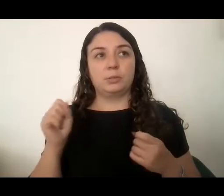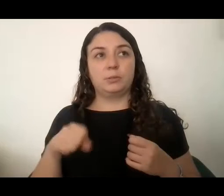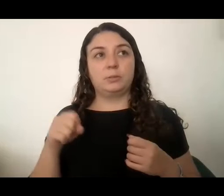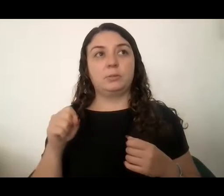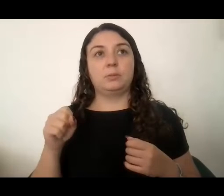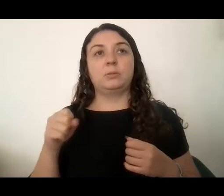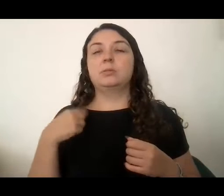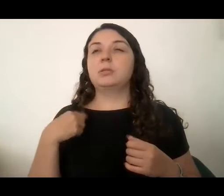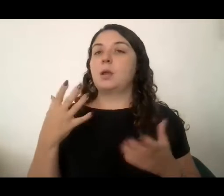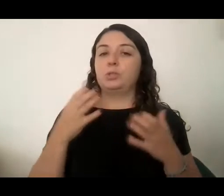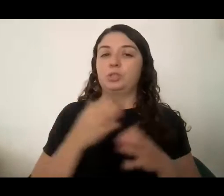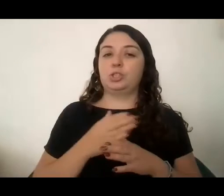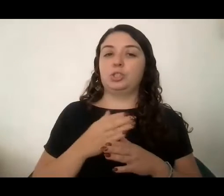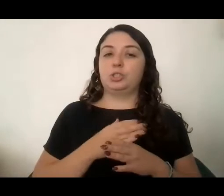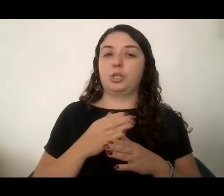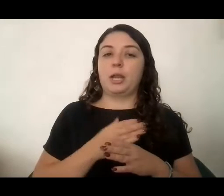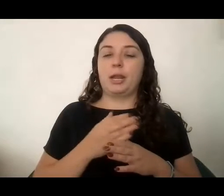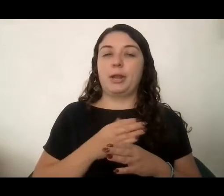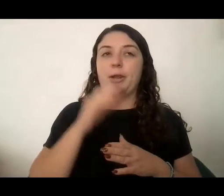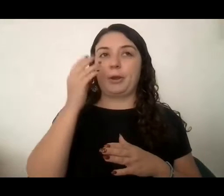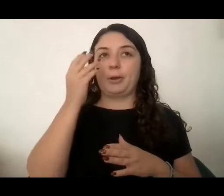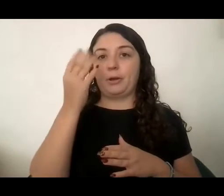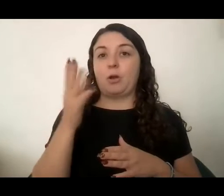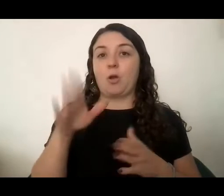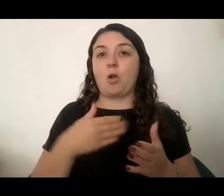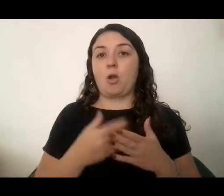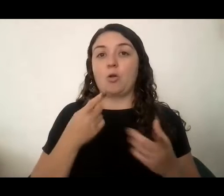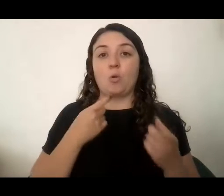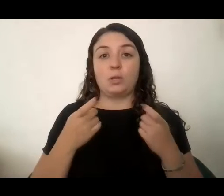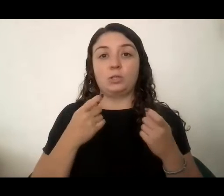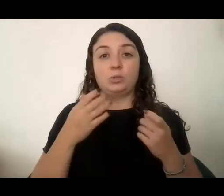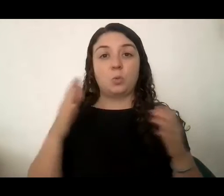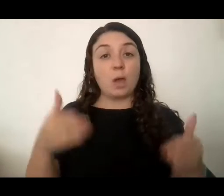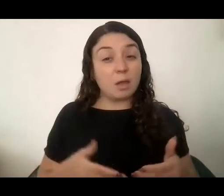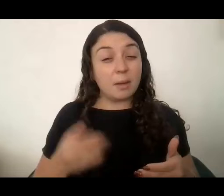just want to share that all questions are welcome. But if there is a little bit more